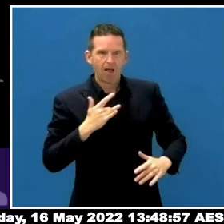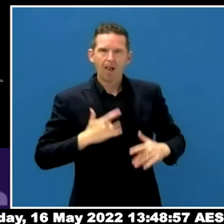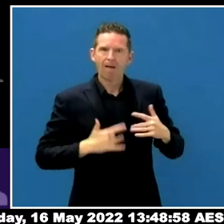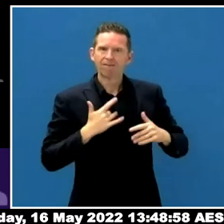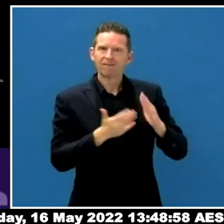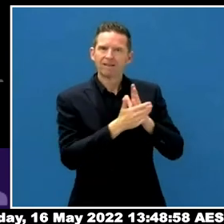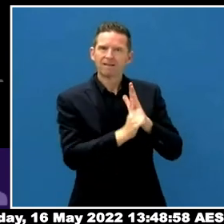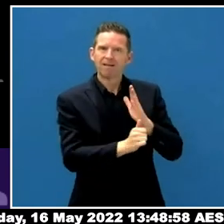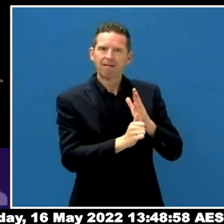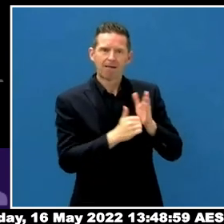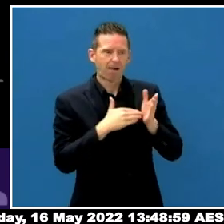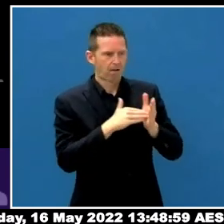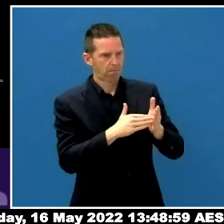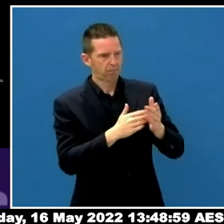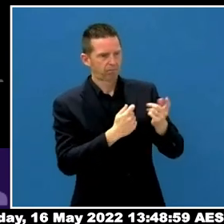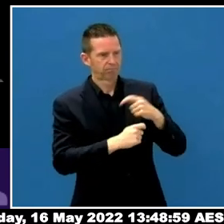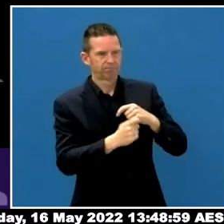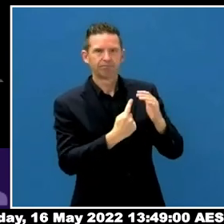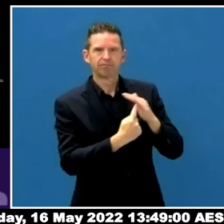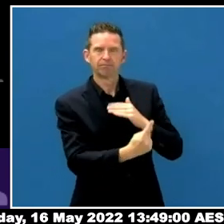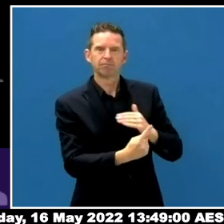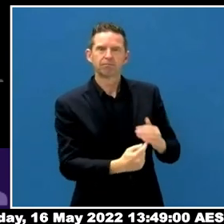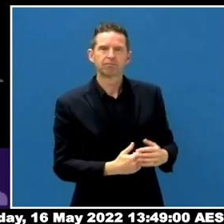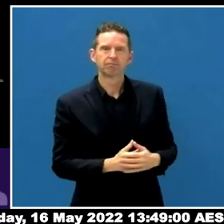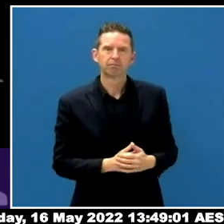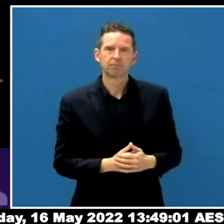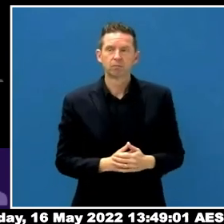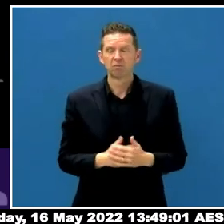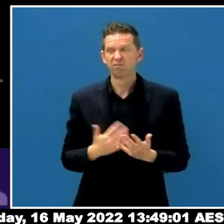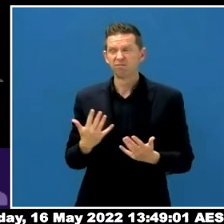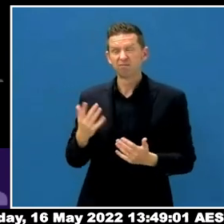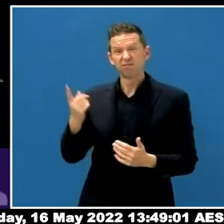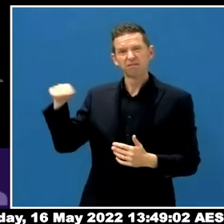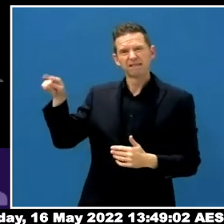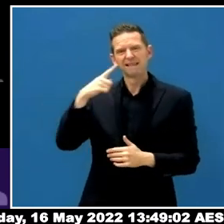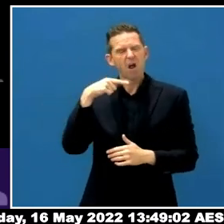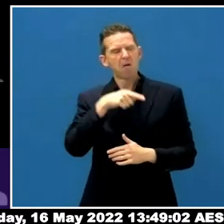They would say he's noncompliant or he didn't want to do it or he was having